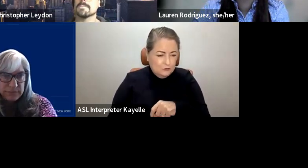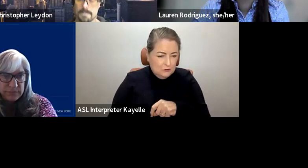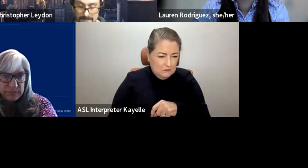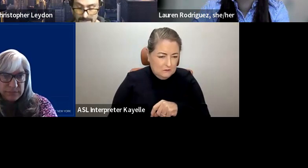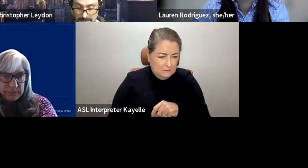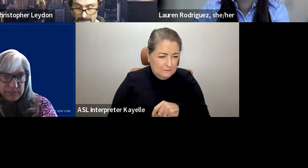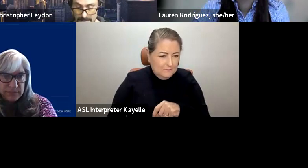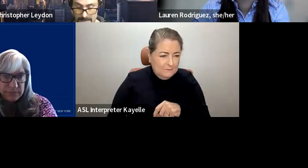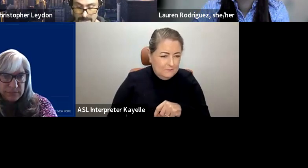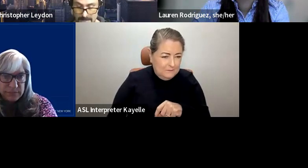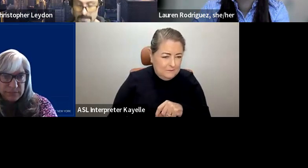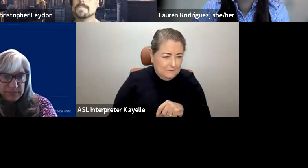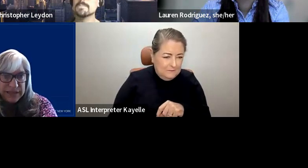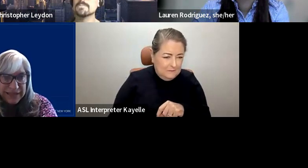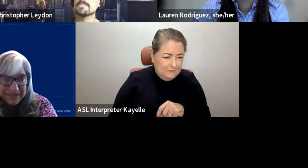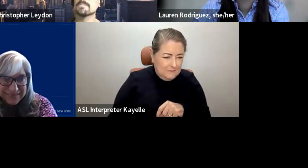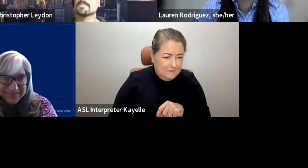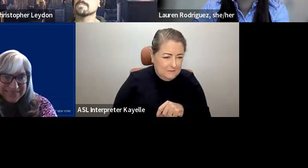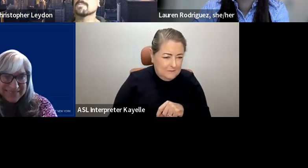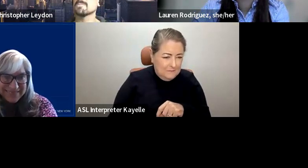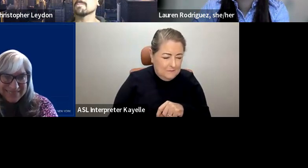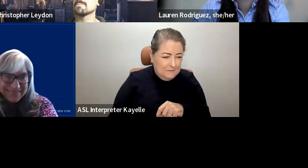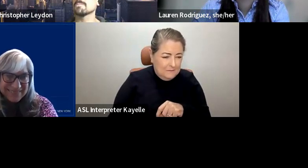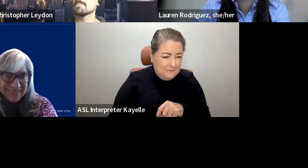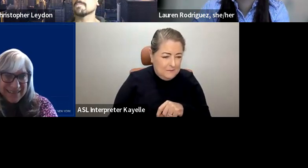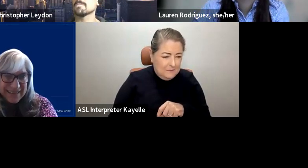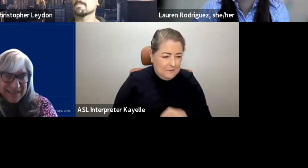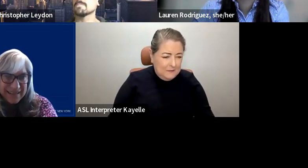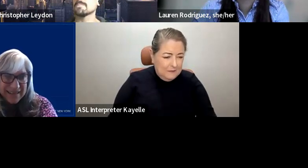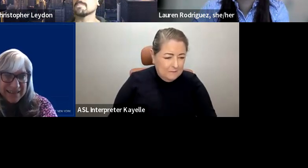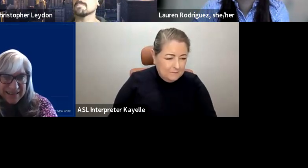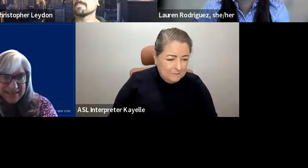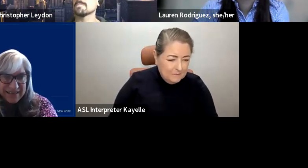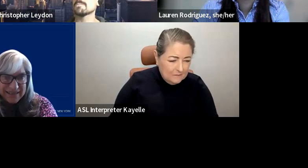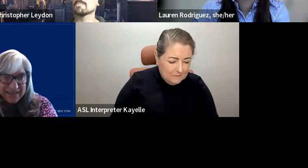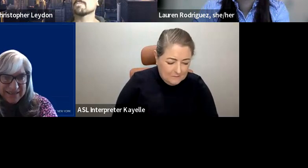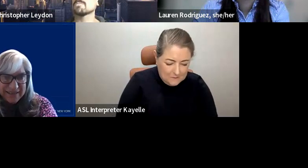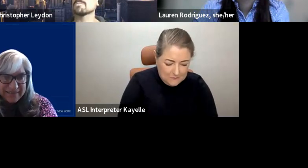do, I just want to make sure I'm looking at the right policy. So